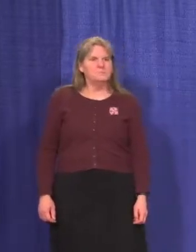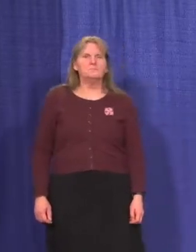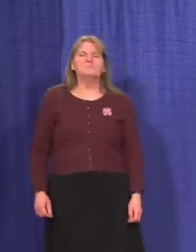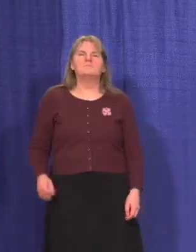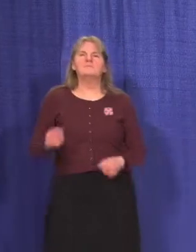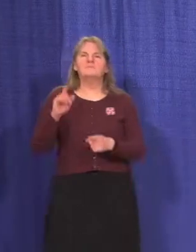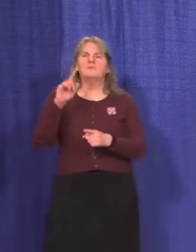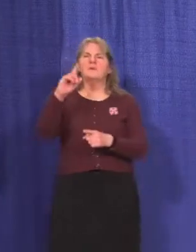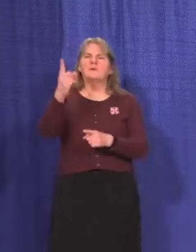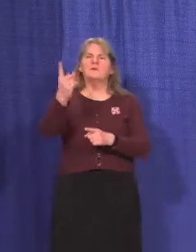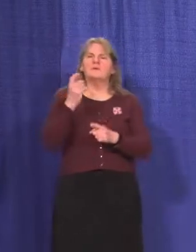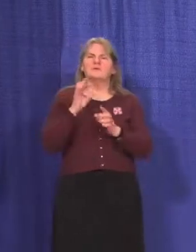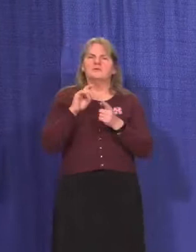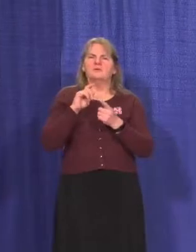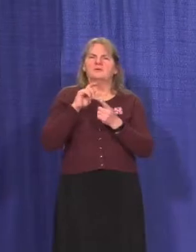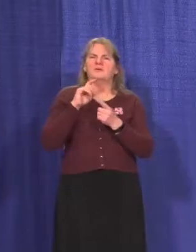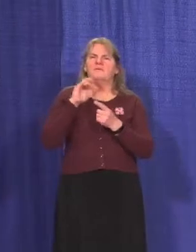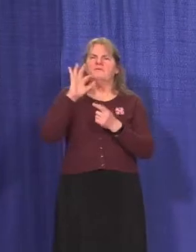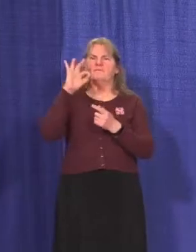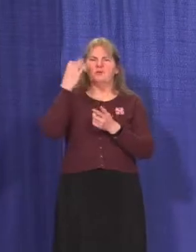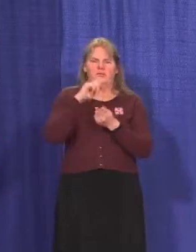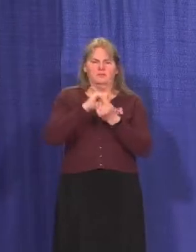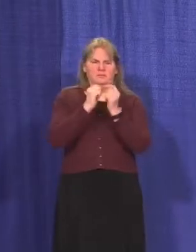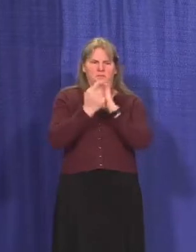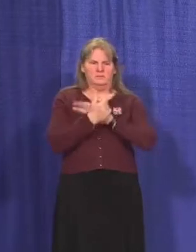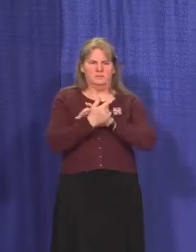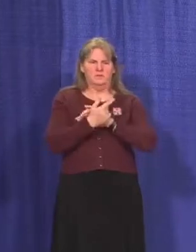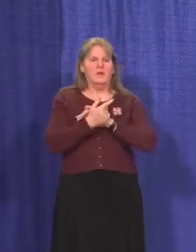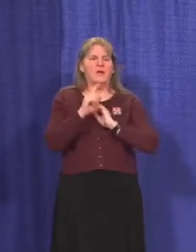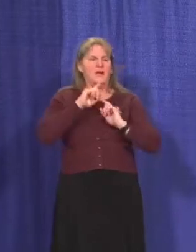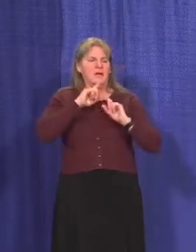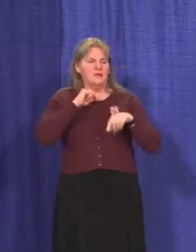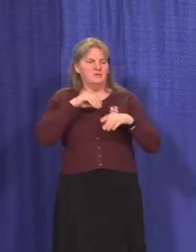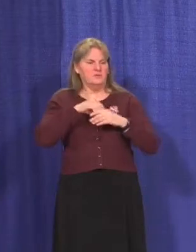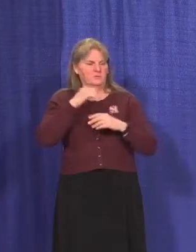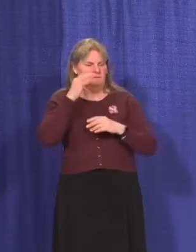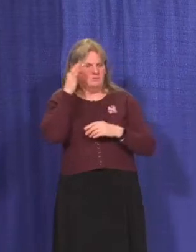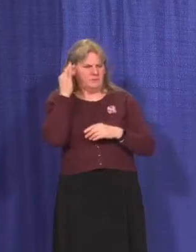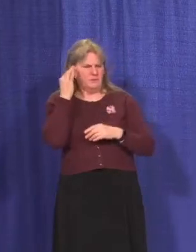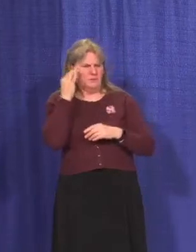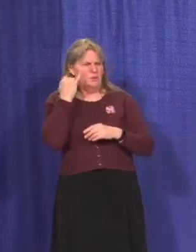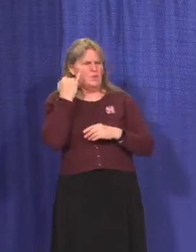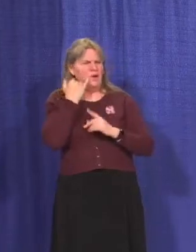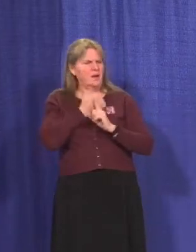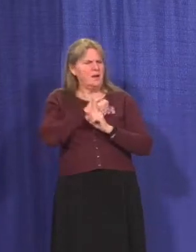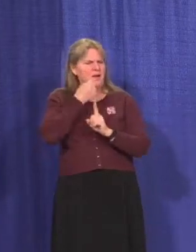Can you repeat in French what are the effects of the second Stubbs and what